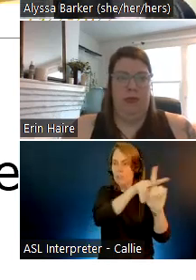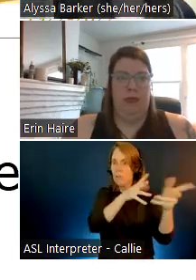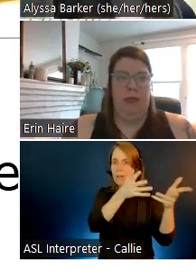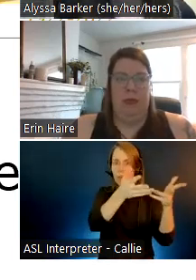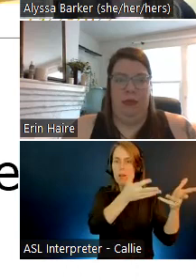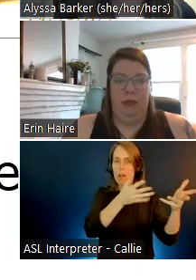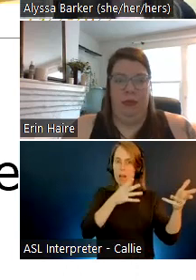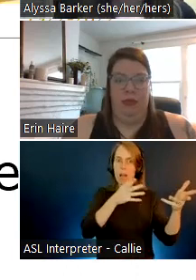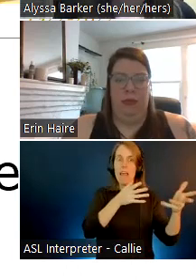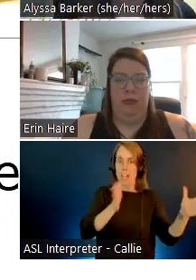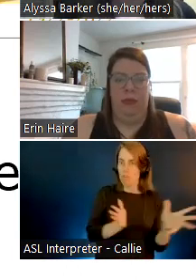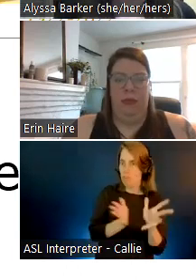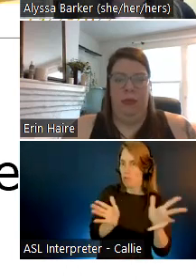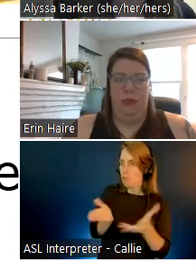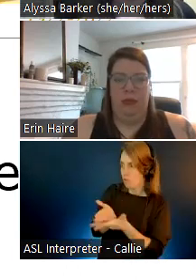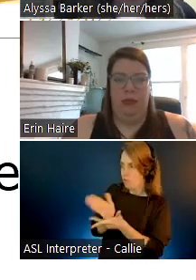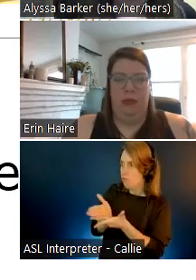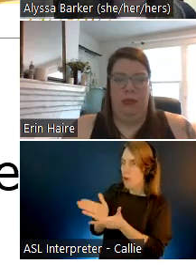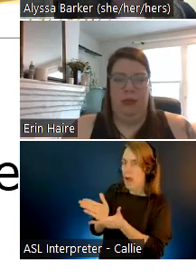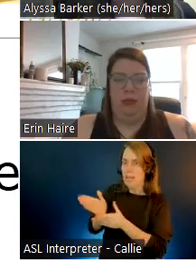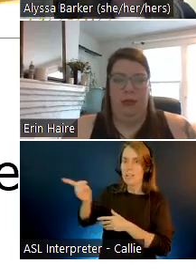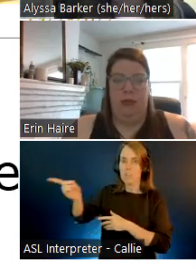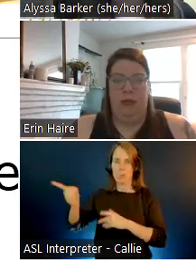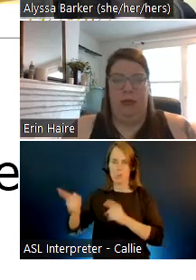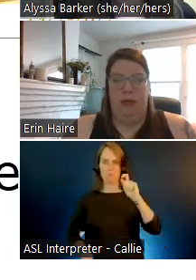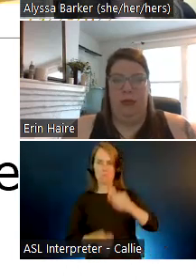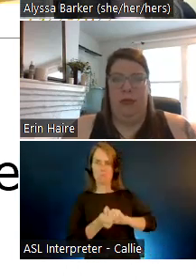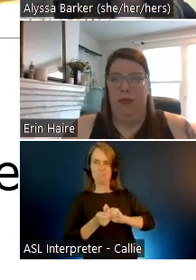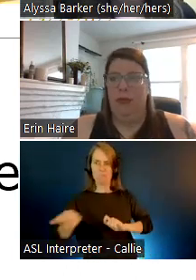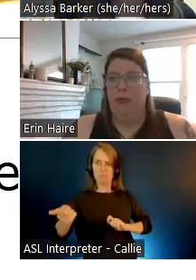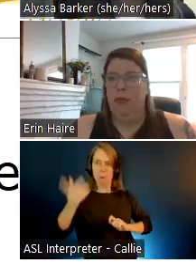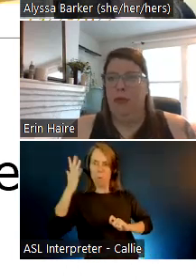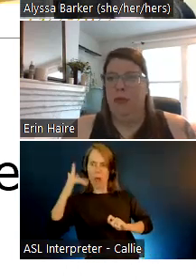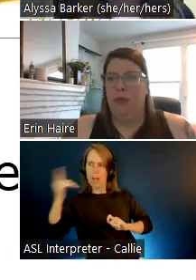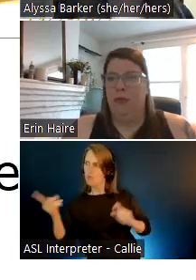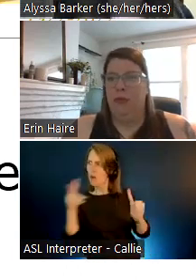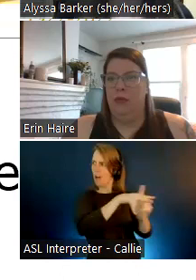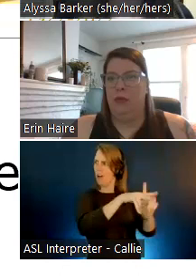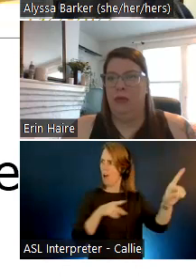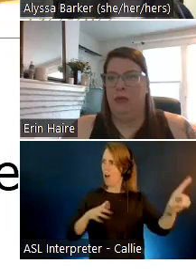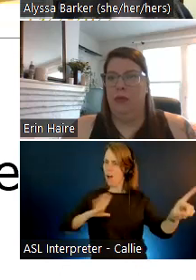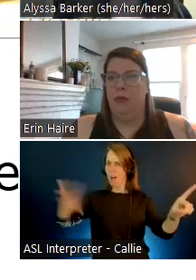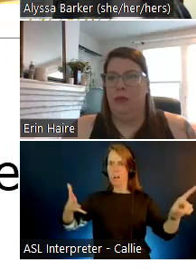rights um it is illegal to retaliate against them for doing that retaliation can be pretty much any